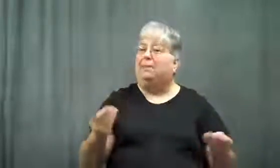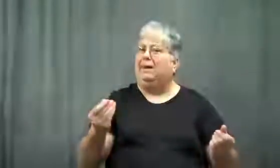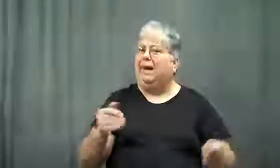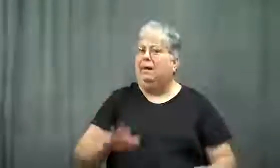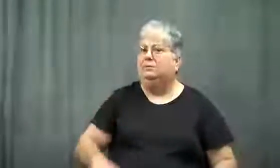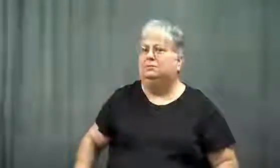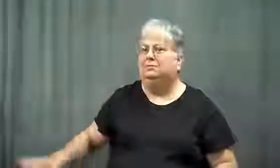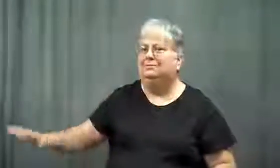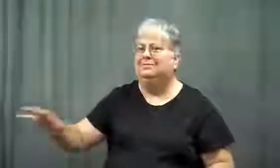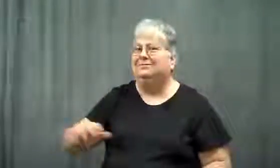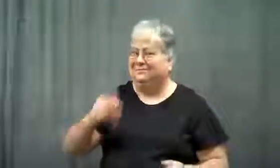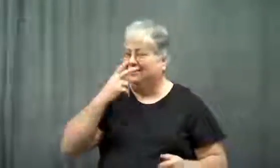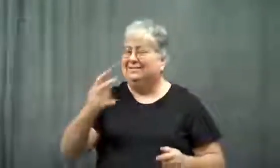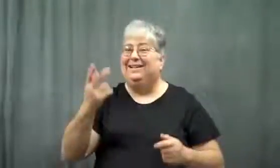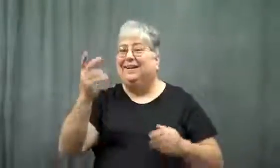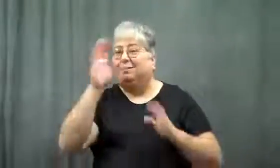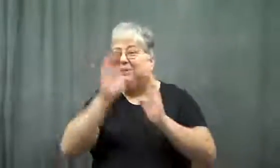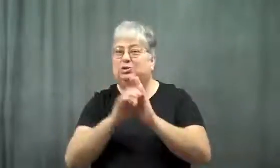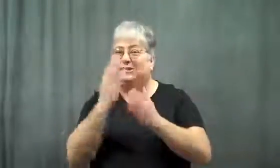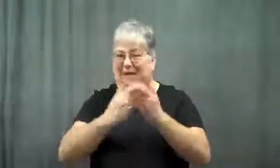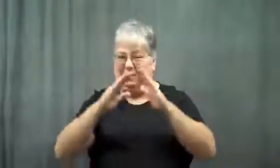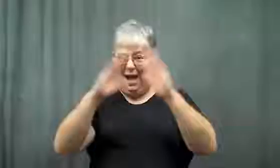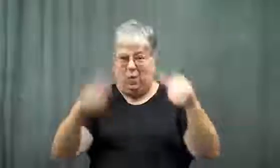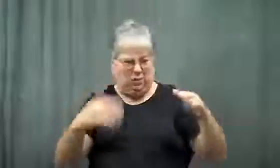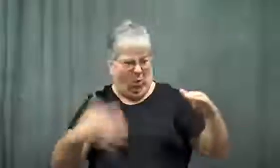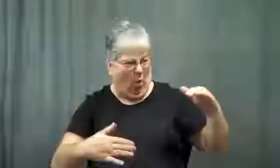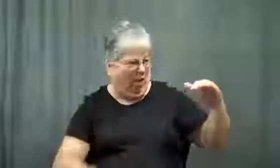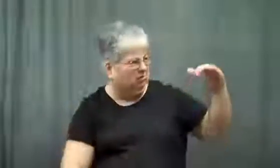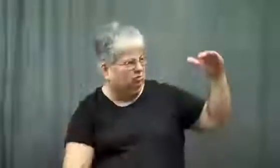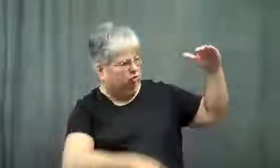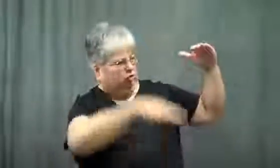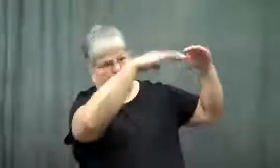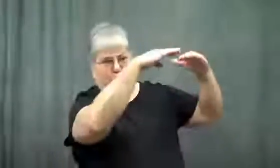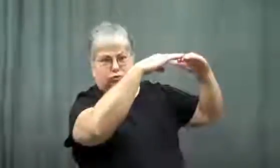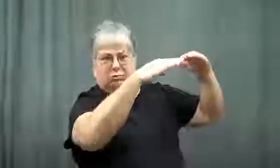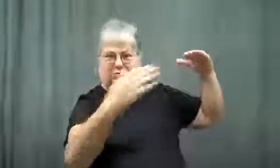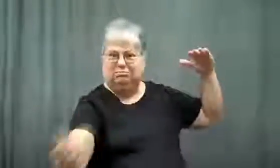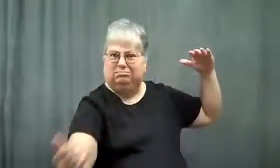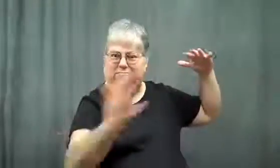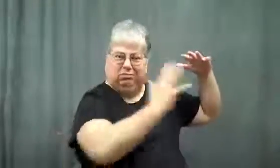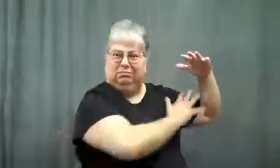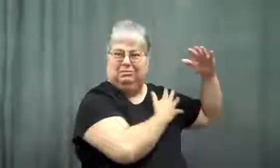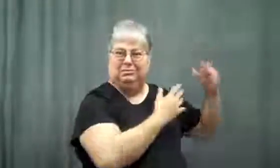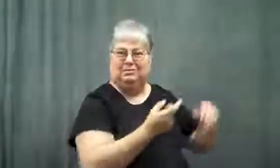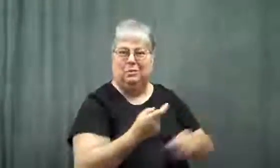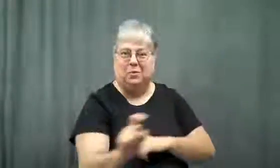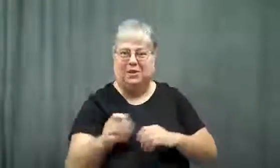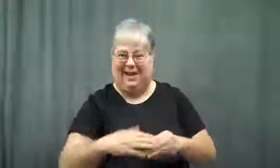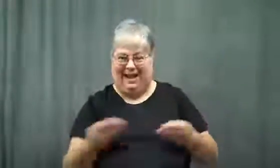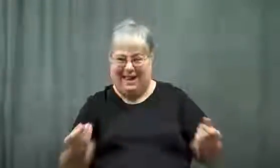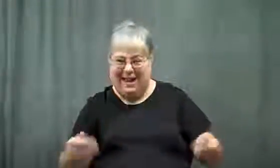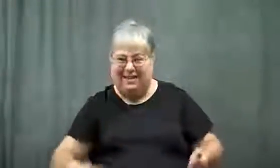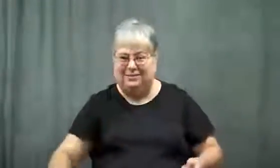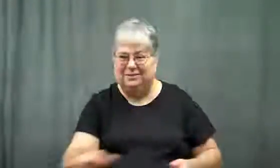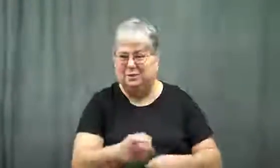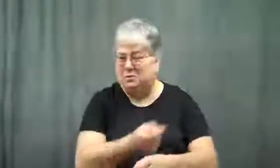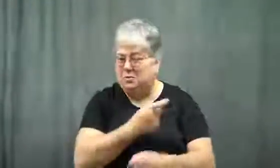What about the land that was damaged by the sludge? I saw pictures of houses where the sludge was at eye level.